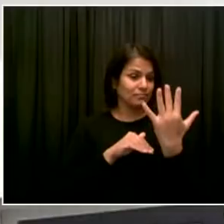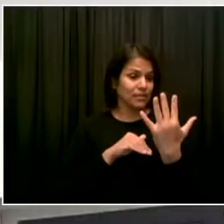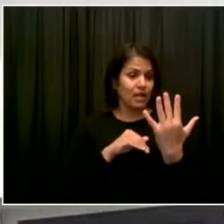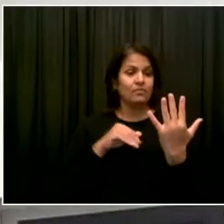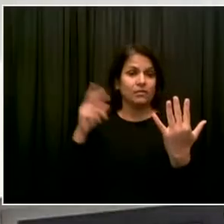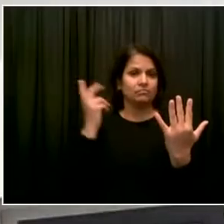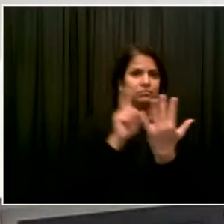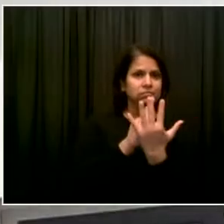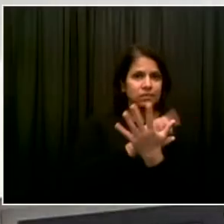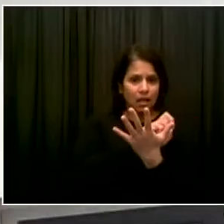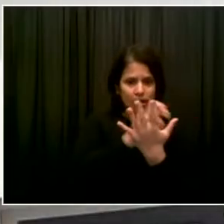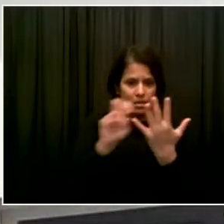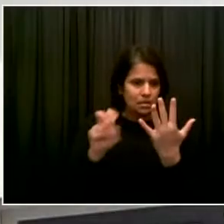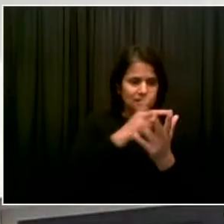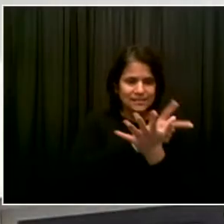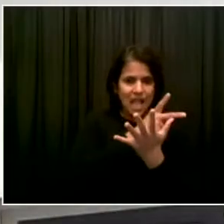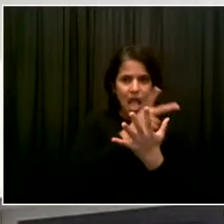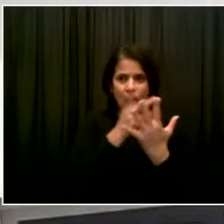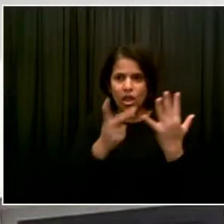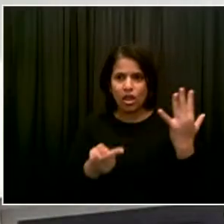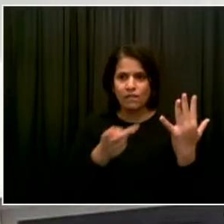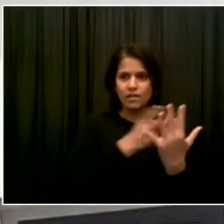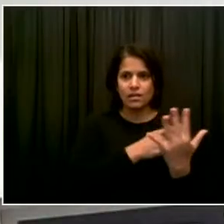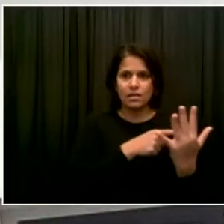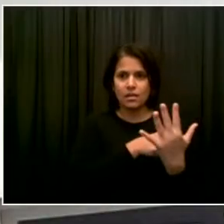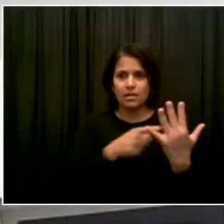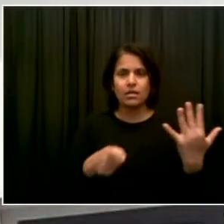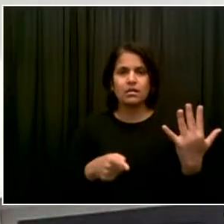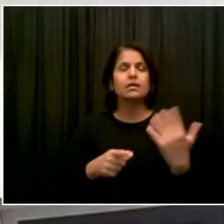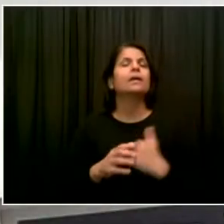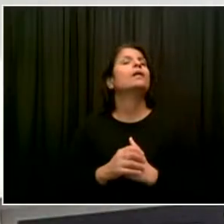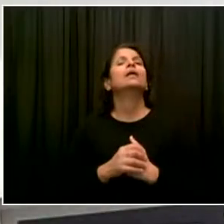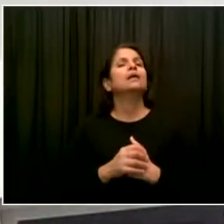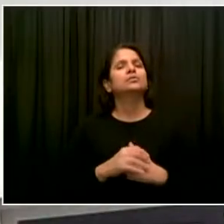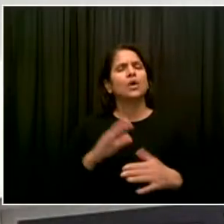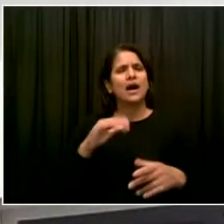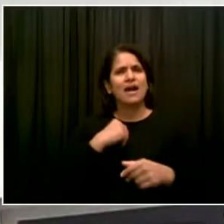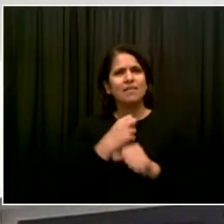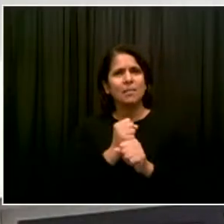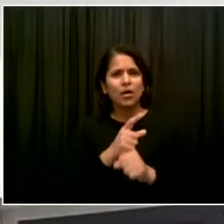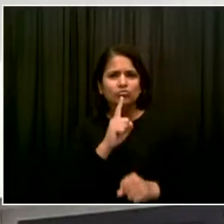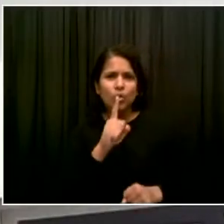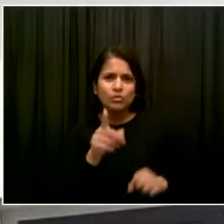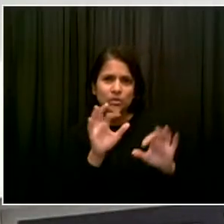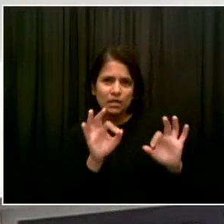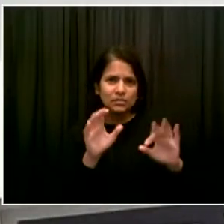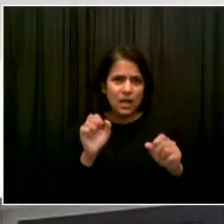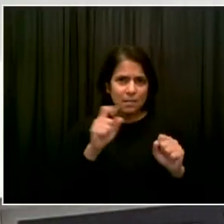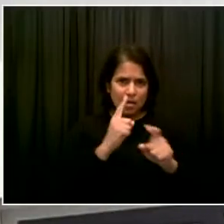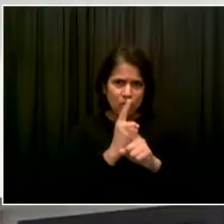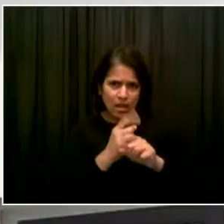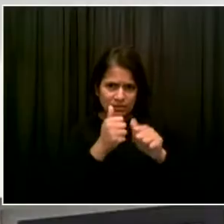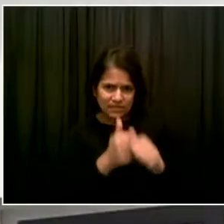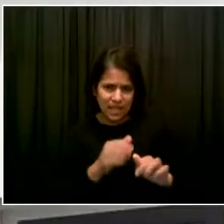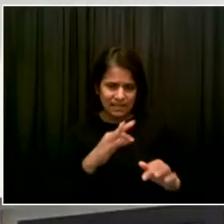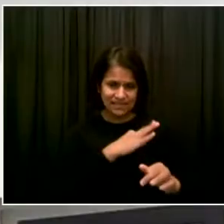CAN OFTEN TAKE CARE OF 5 TO 6 PATIENTS SO WE ARE GOING TO